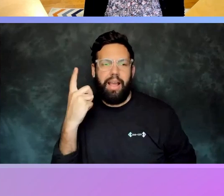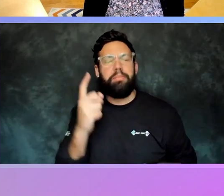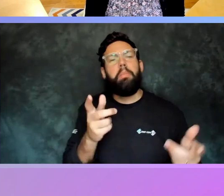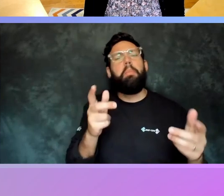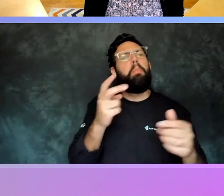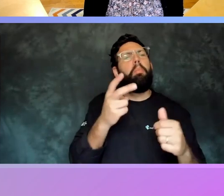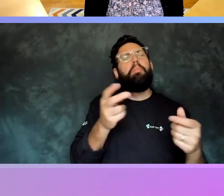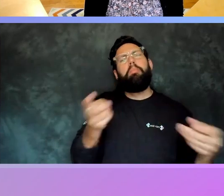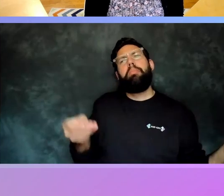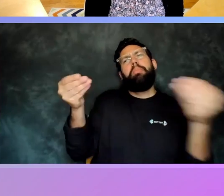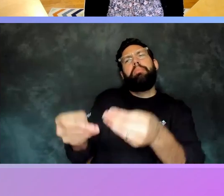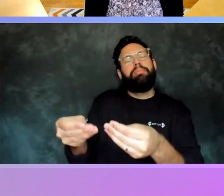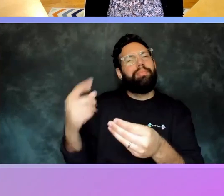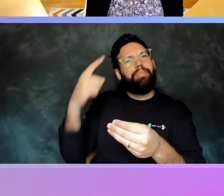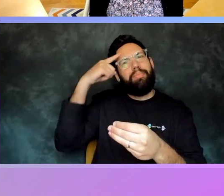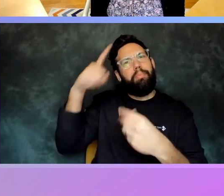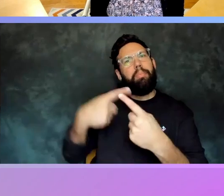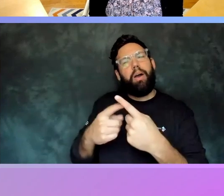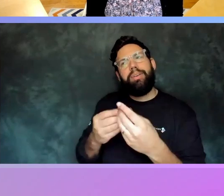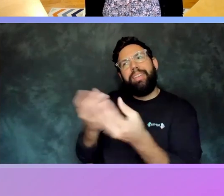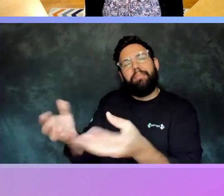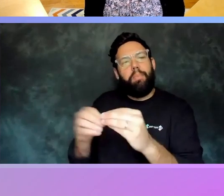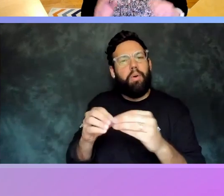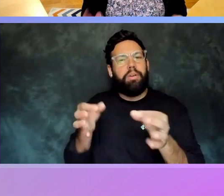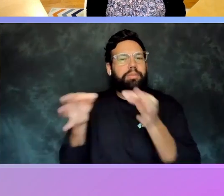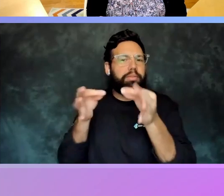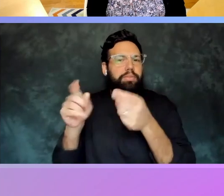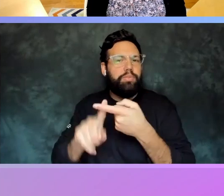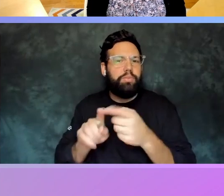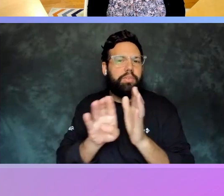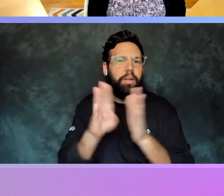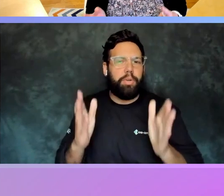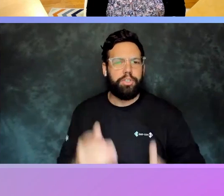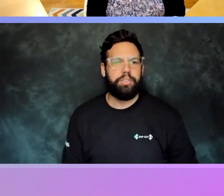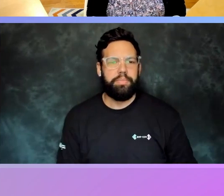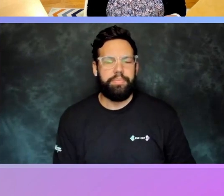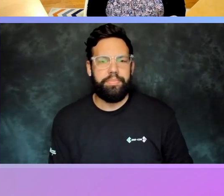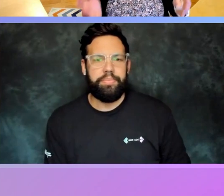palette generators, there's a lot of options that are out there. My friend had built one